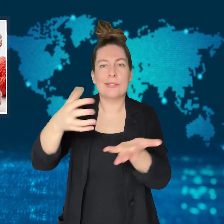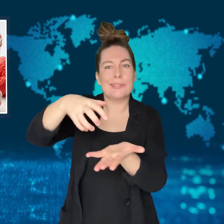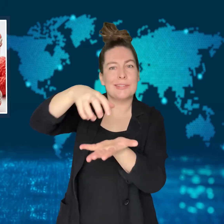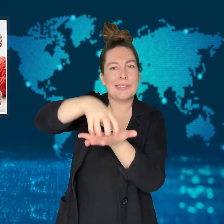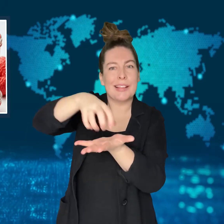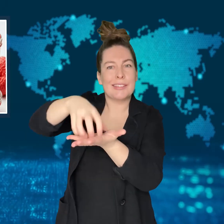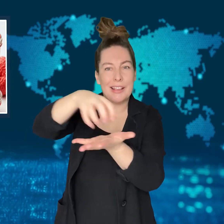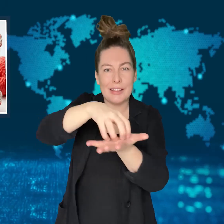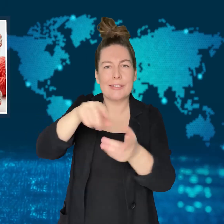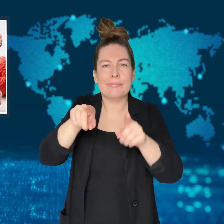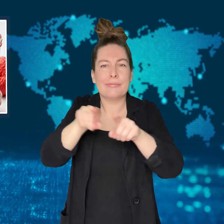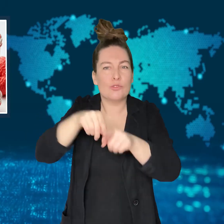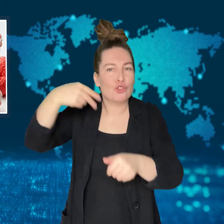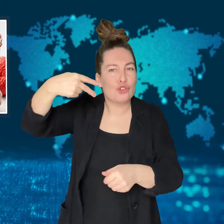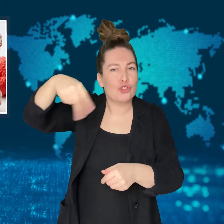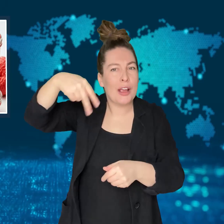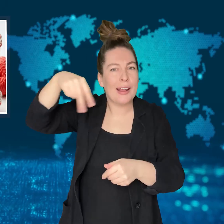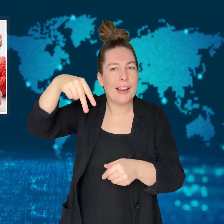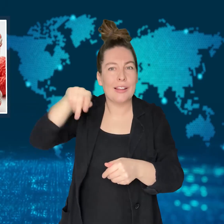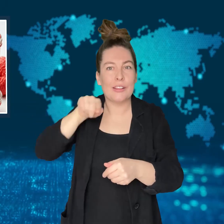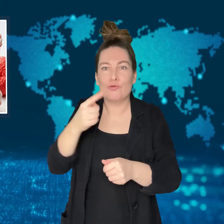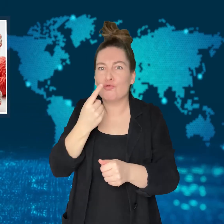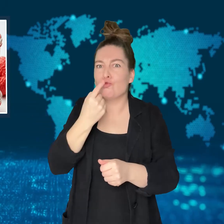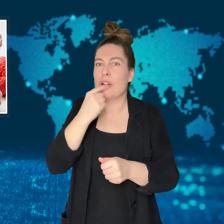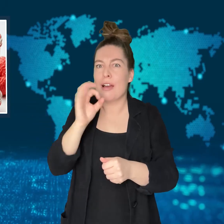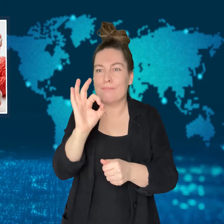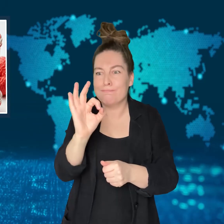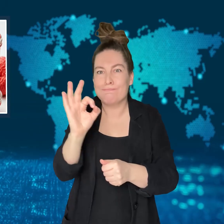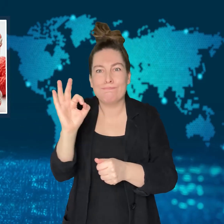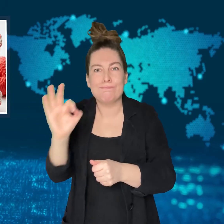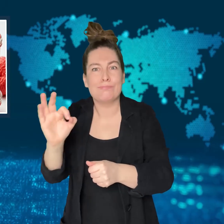and health advocates who urged the agency to